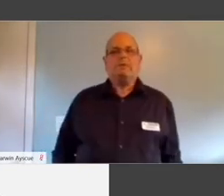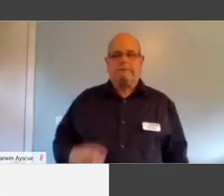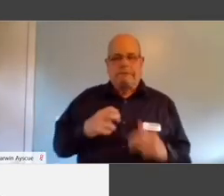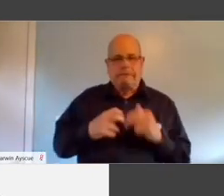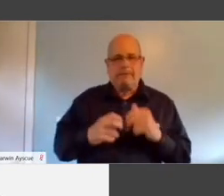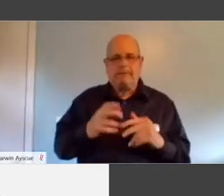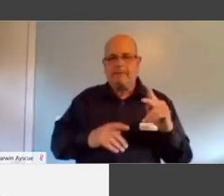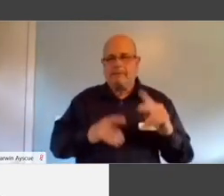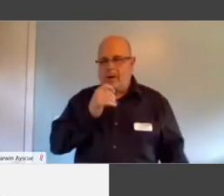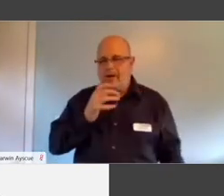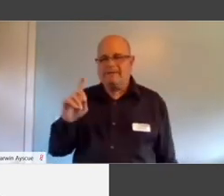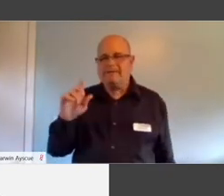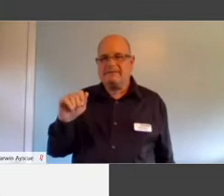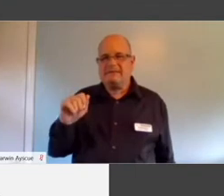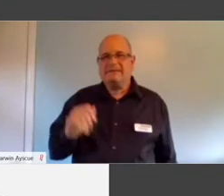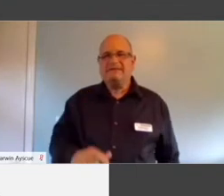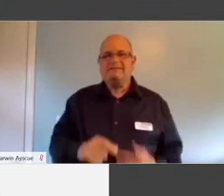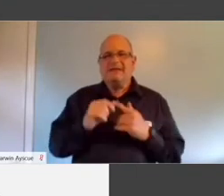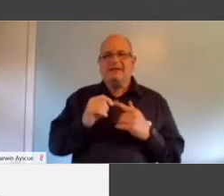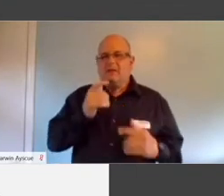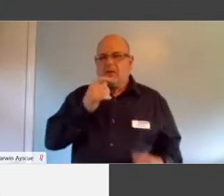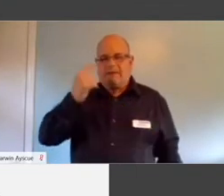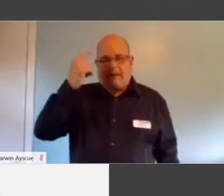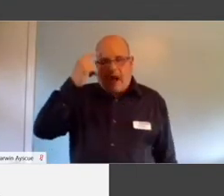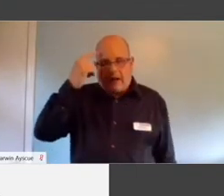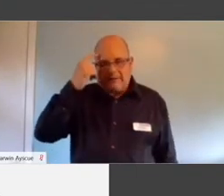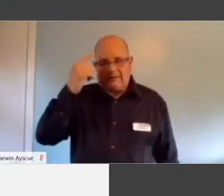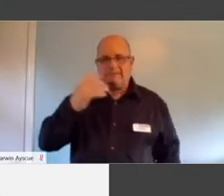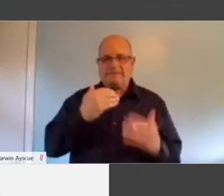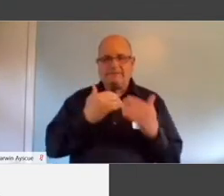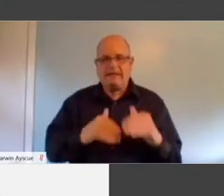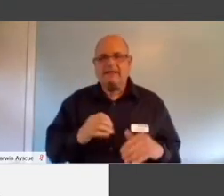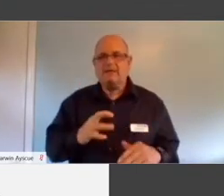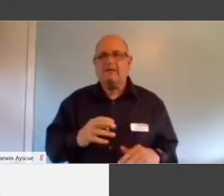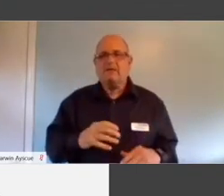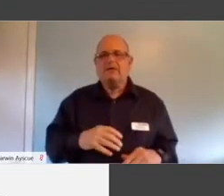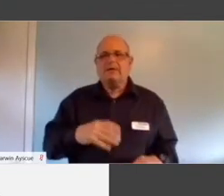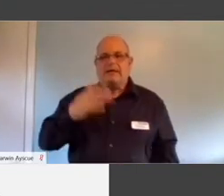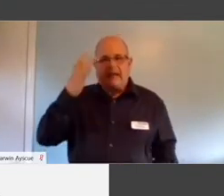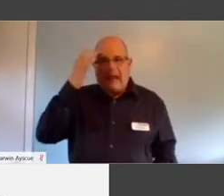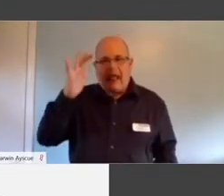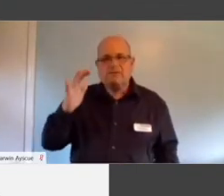with disabilities, especially people with cognitive impairments or intellectual disabilities